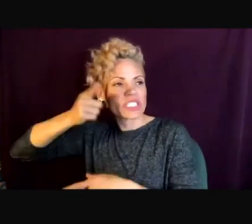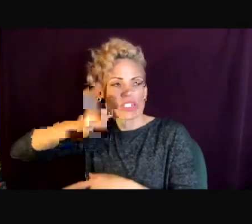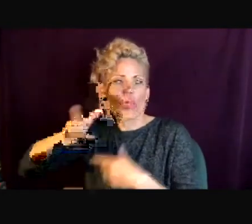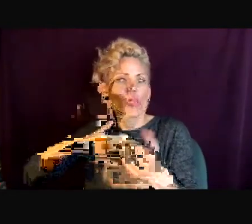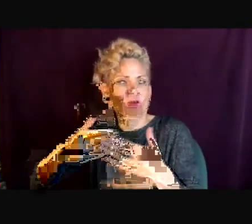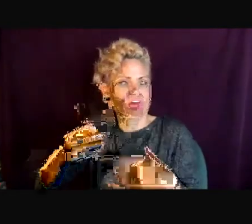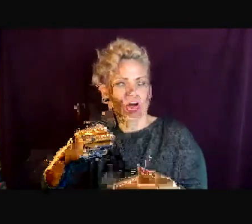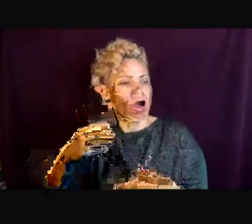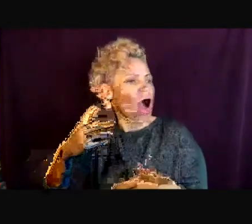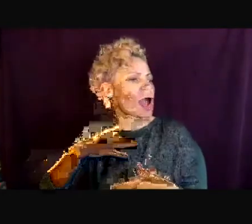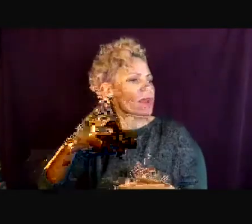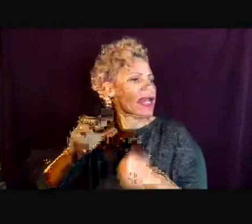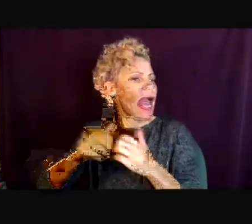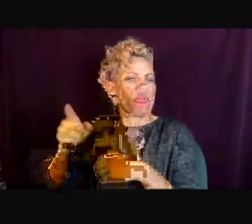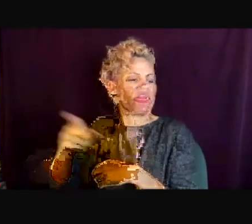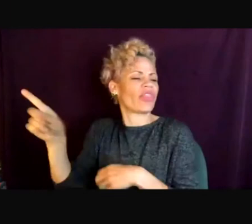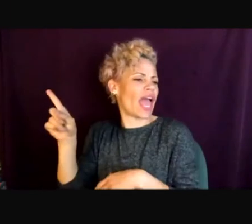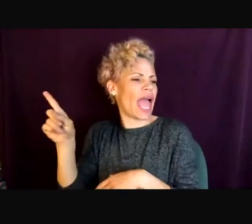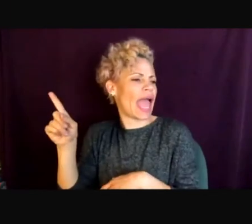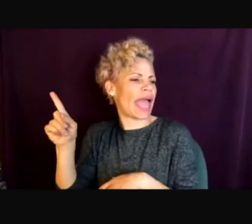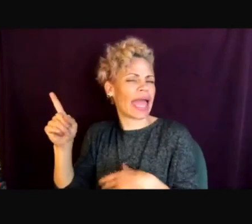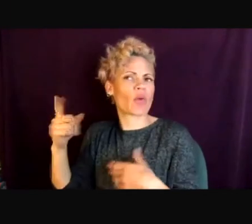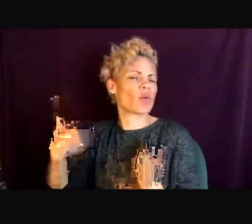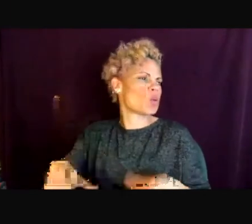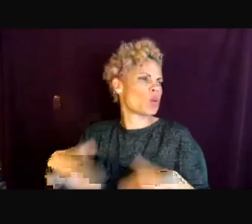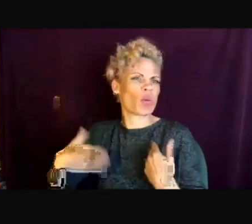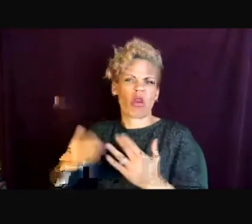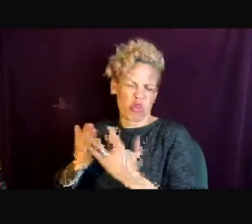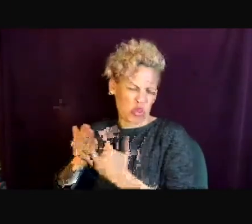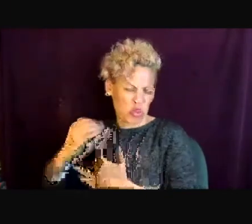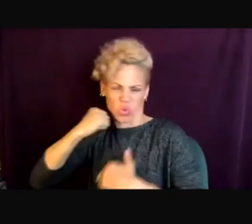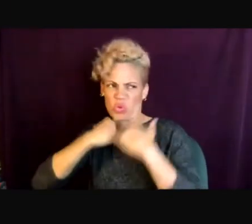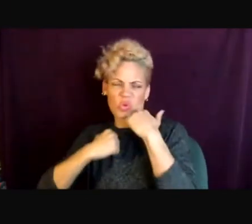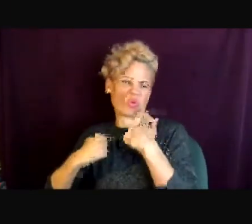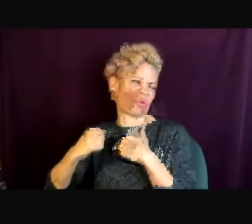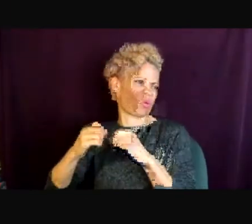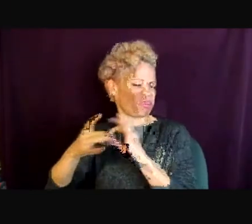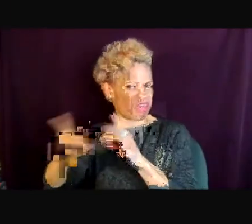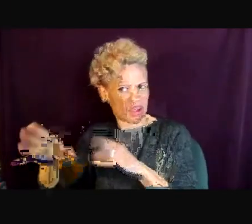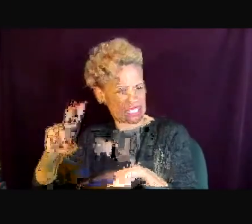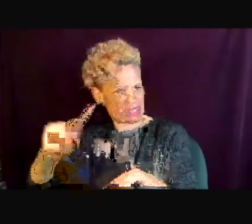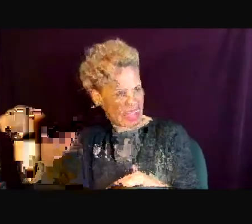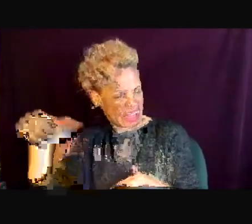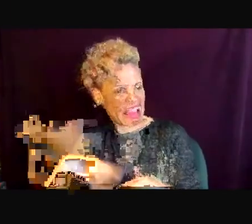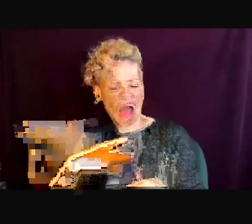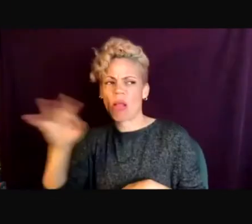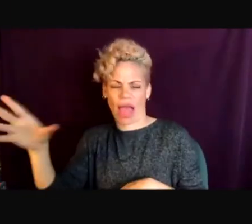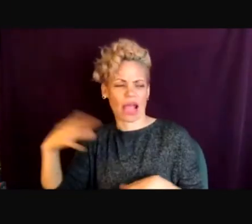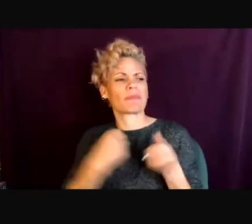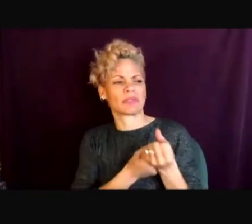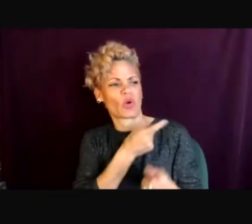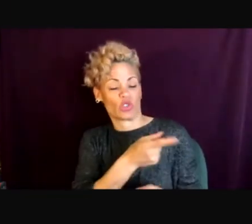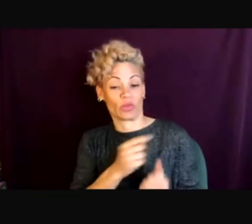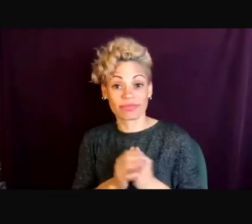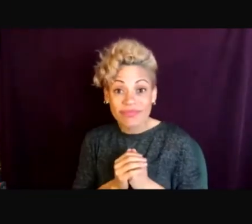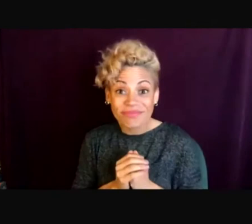is treated in regards to their disability." Now, quite honestly, most of them never read the bill